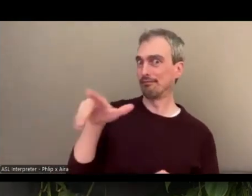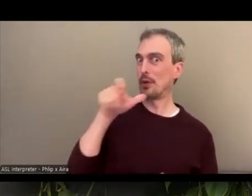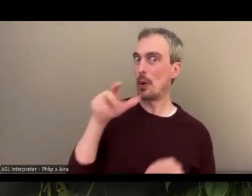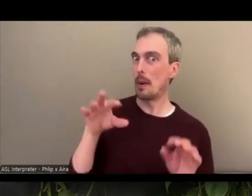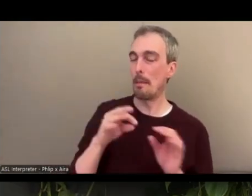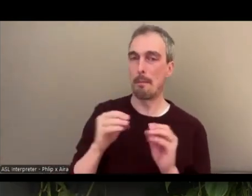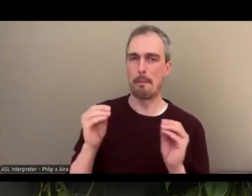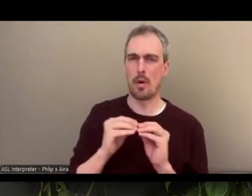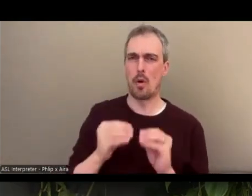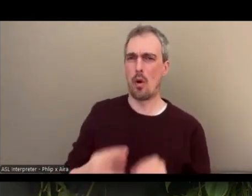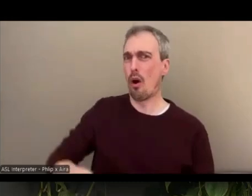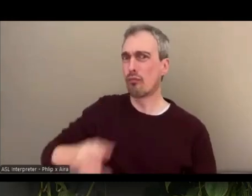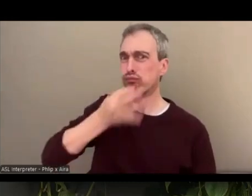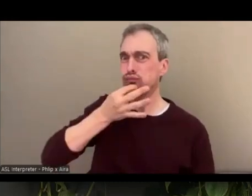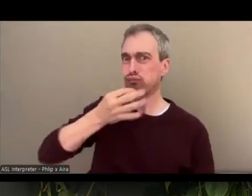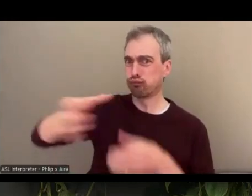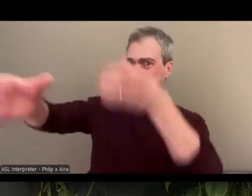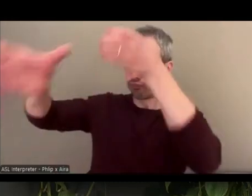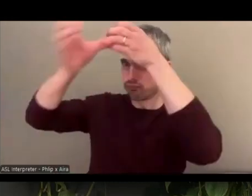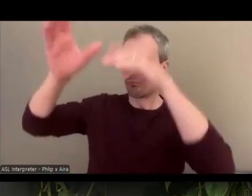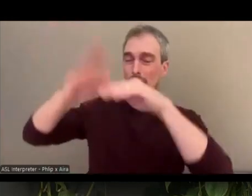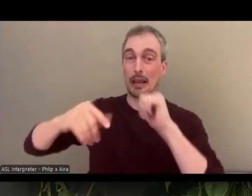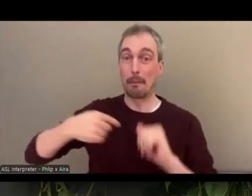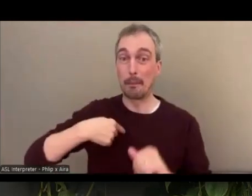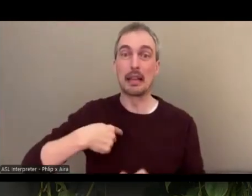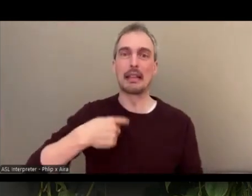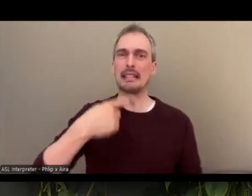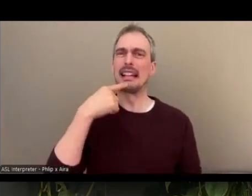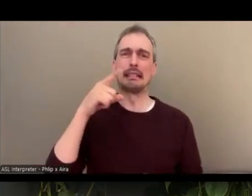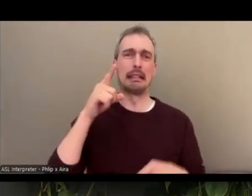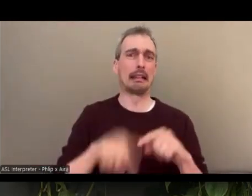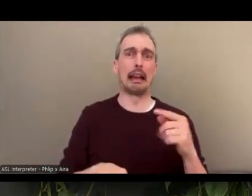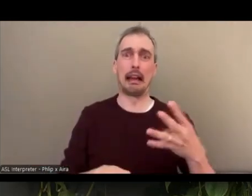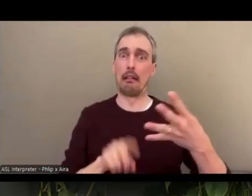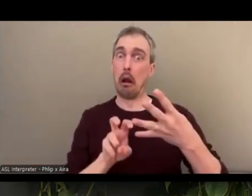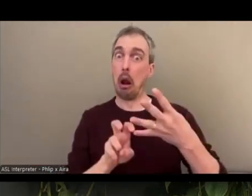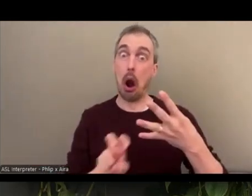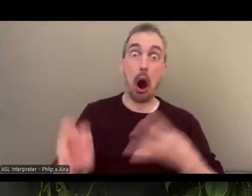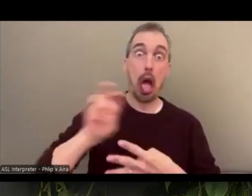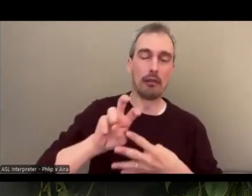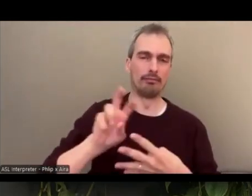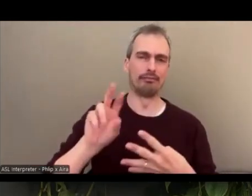You have to go from inactive to launch to integrate to optimize. In that order.